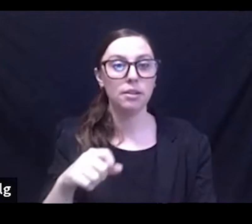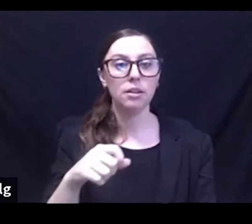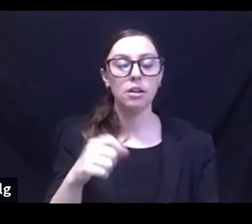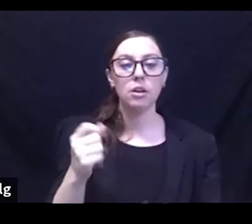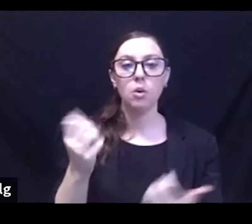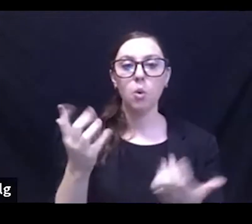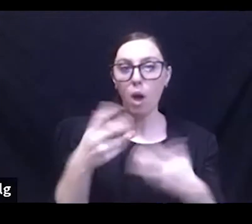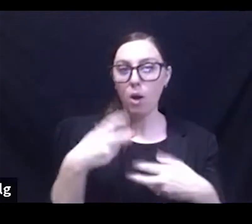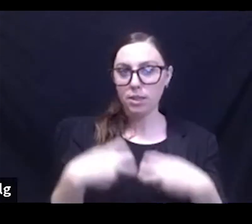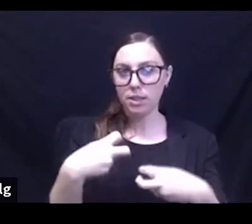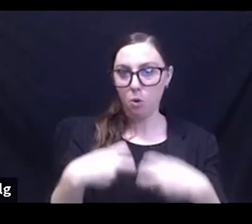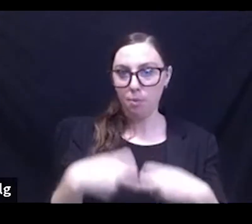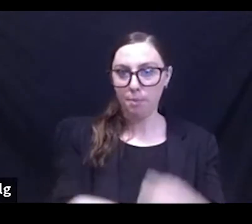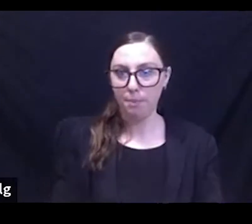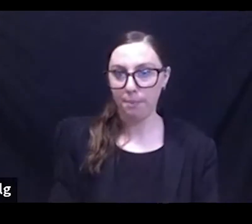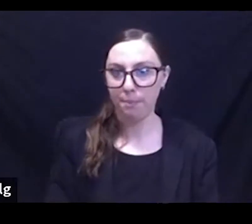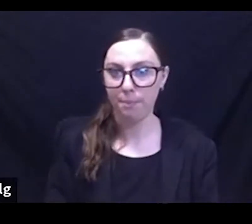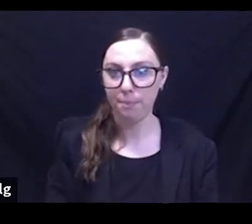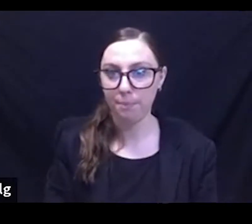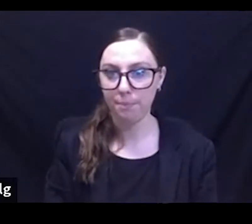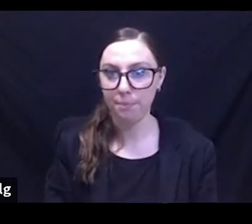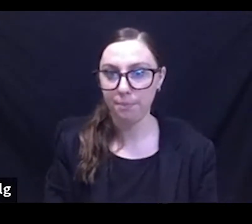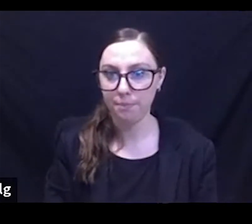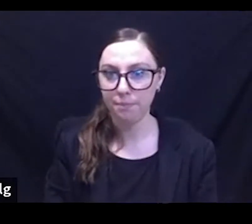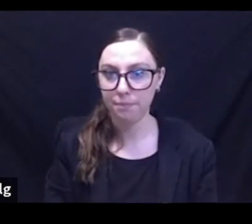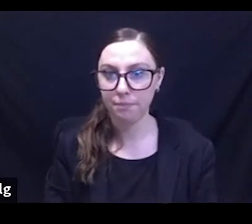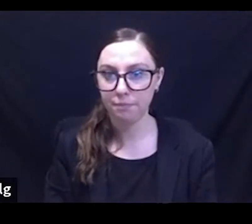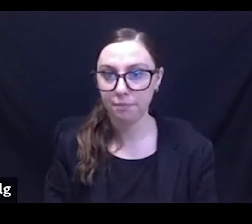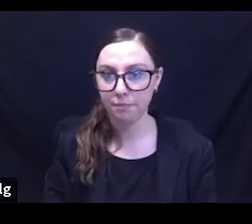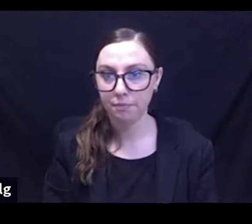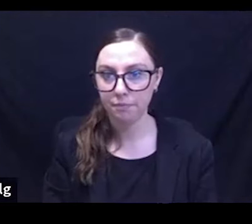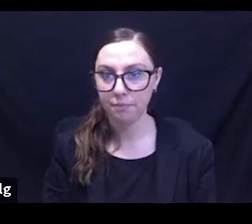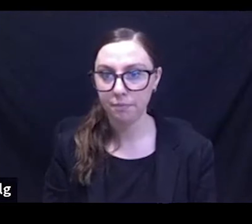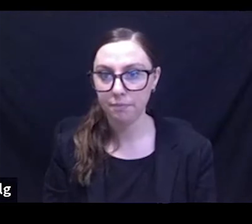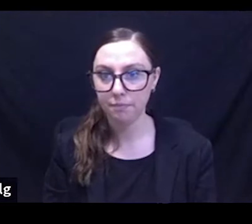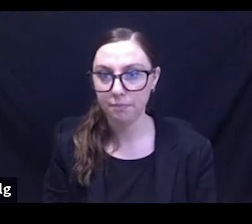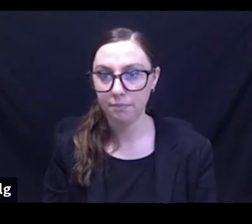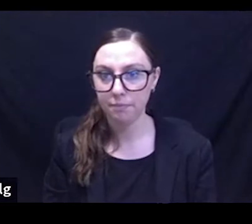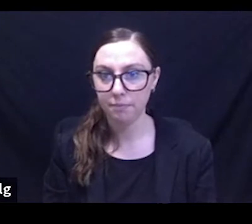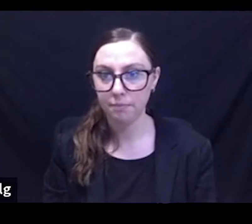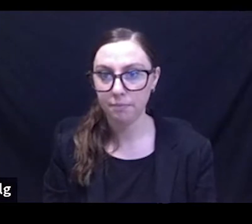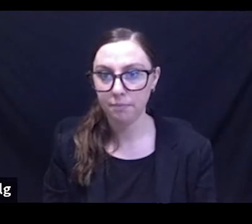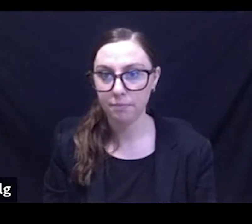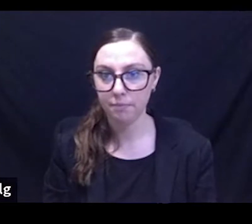problem?